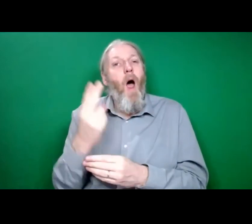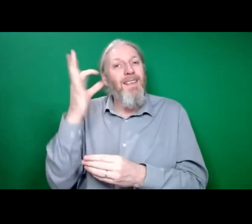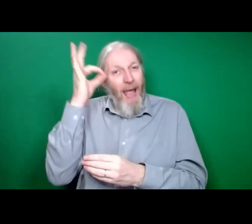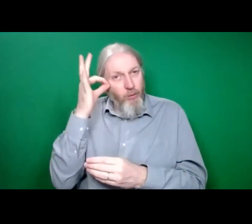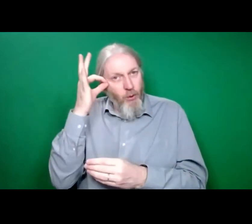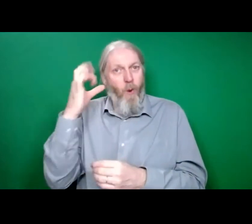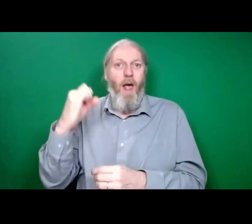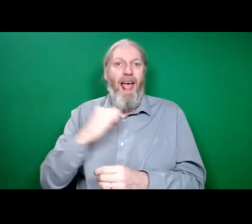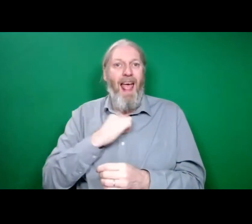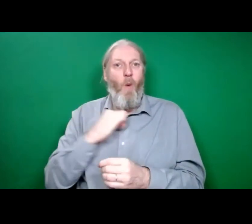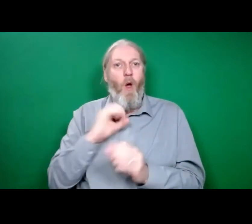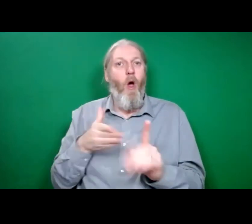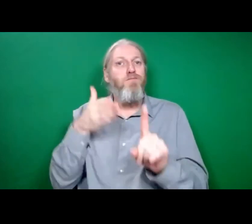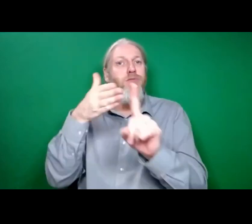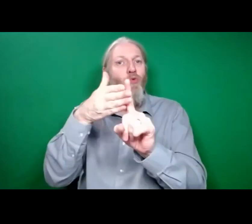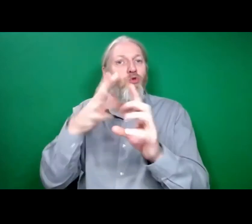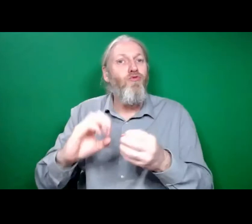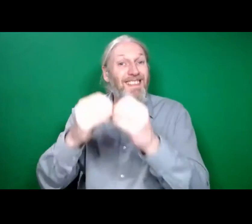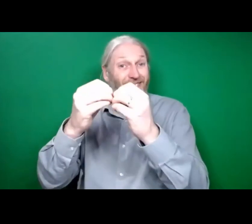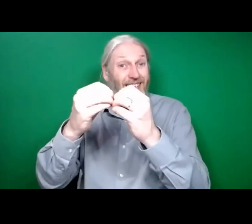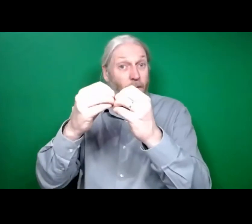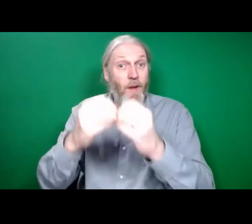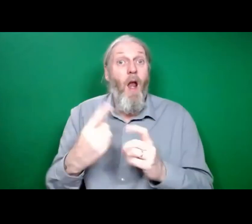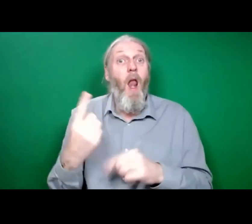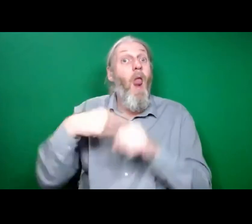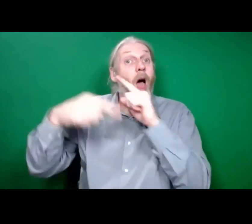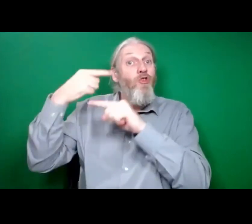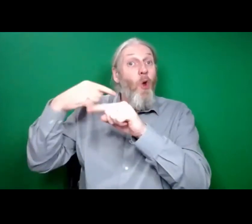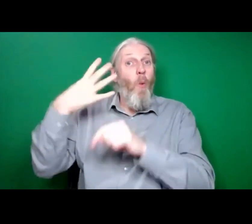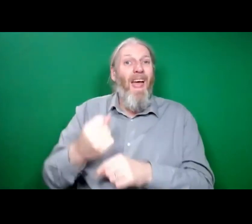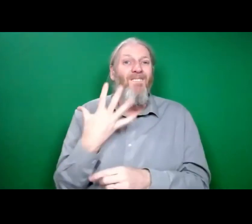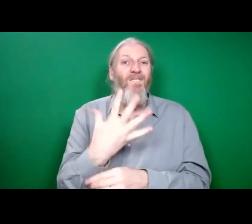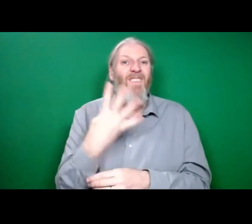that will change how uses are controlled on high streets that are I think very concerning.